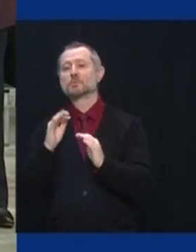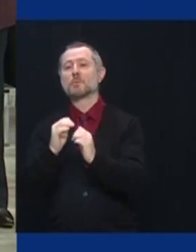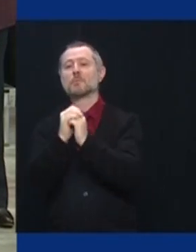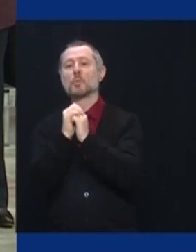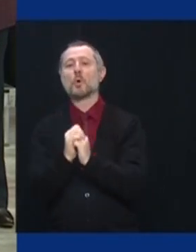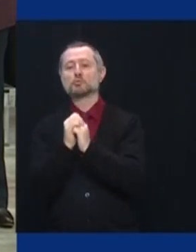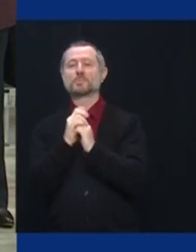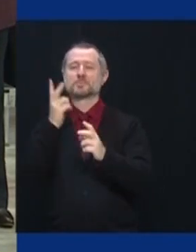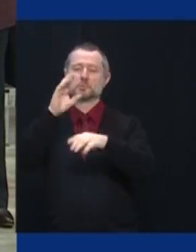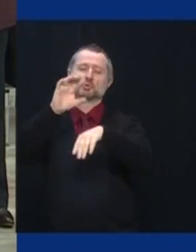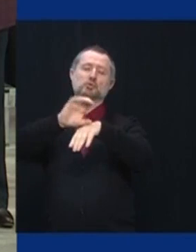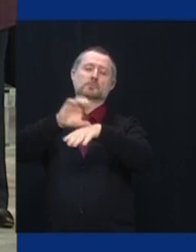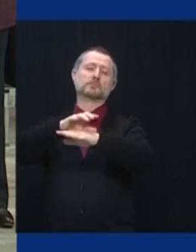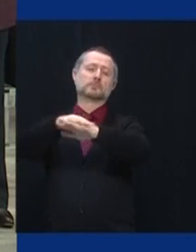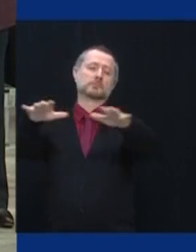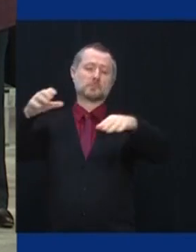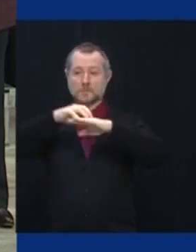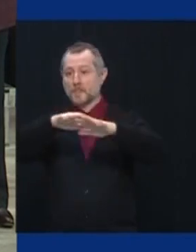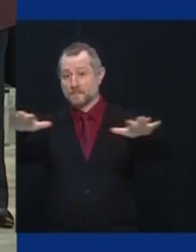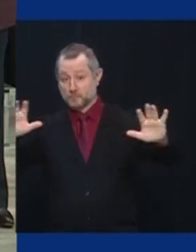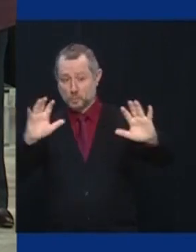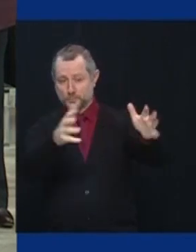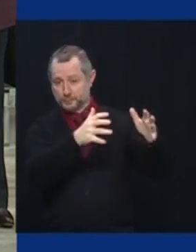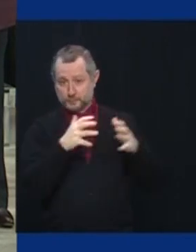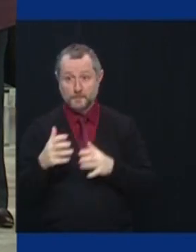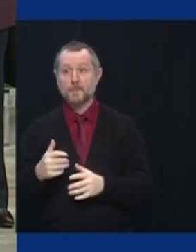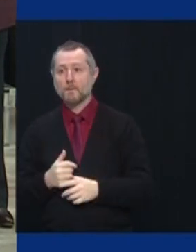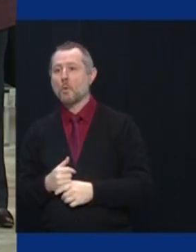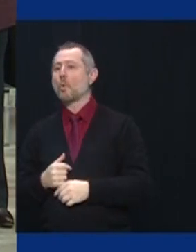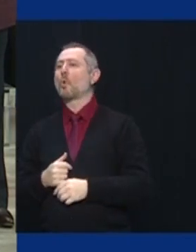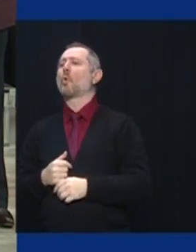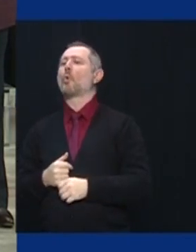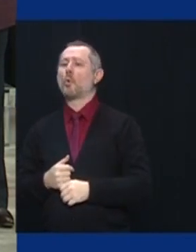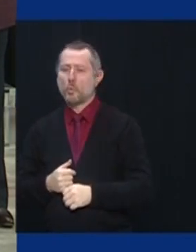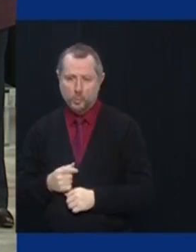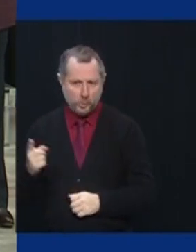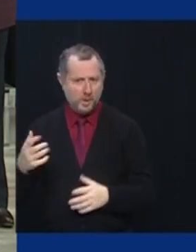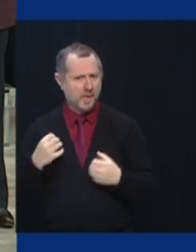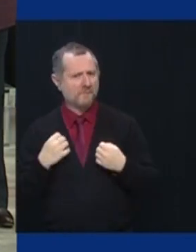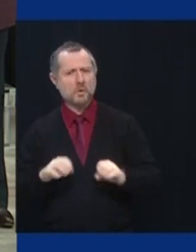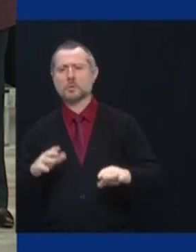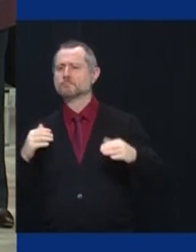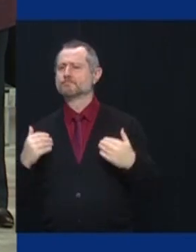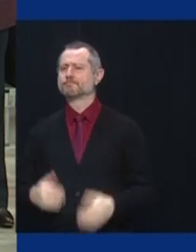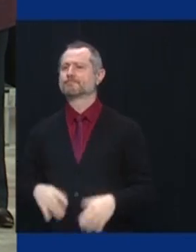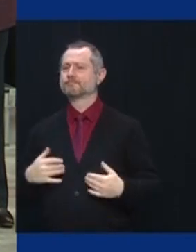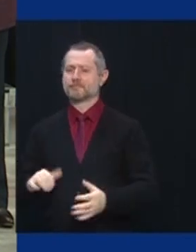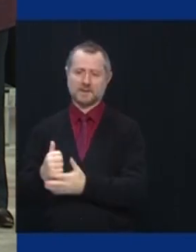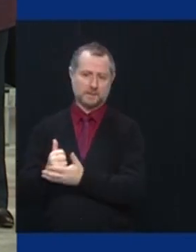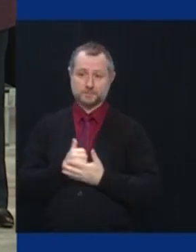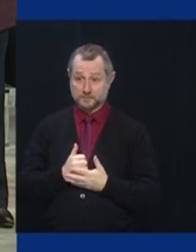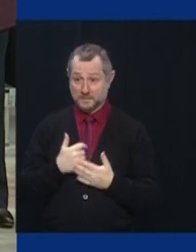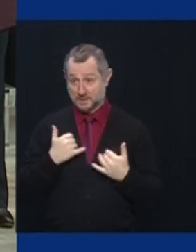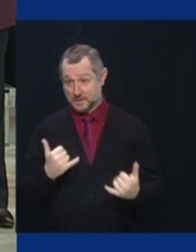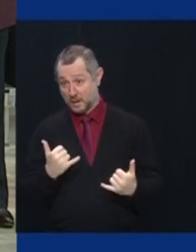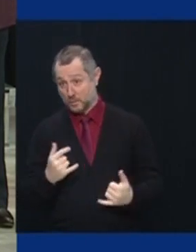GOVERNOR AND HIS TEAM FOR HOUSES OF WORSHIP TO DELIVER THE VACCINE DIRECTLY TO THE